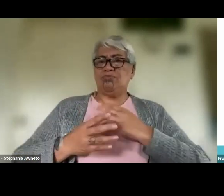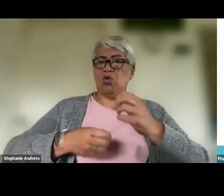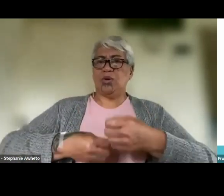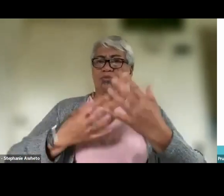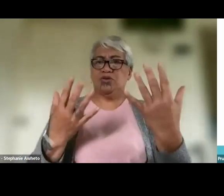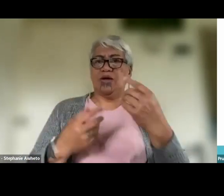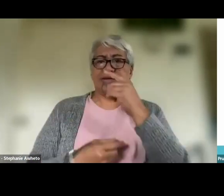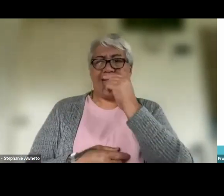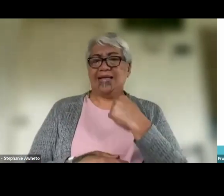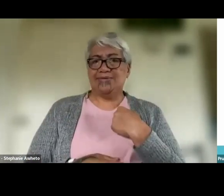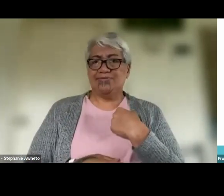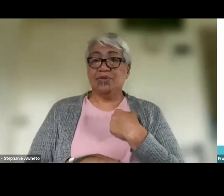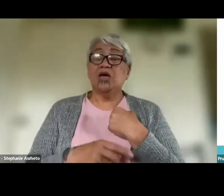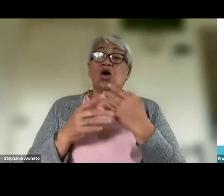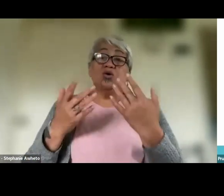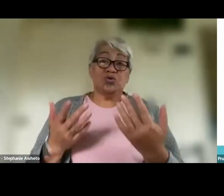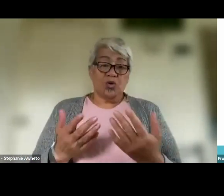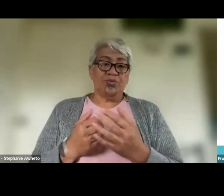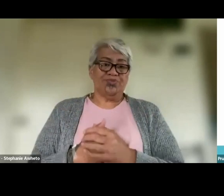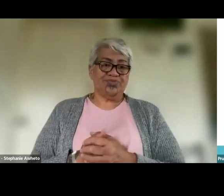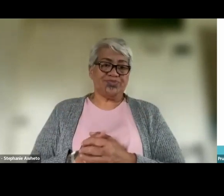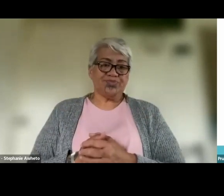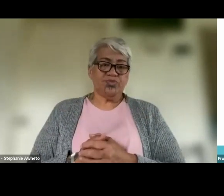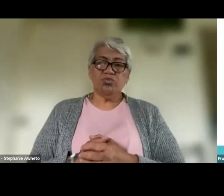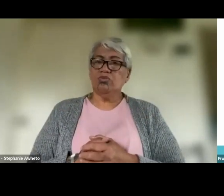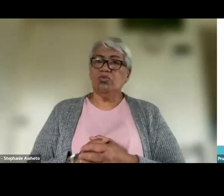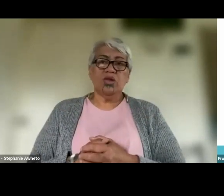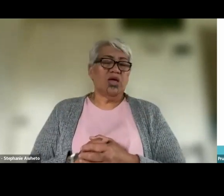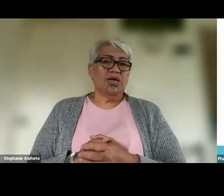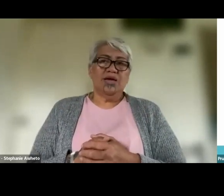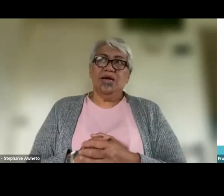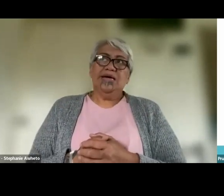Now just to note that we won’t have time to be able to address